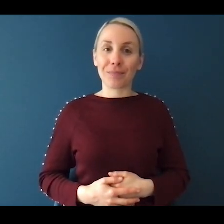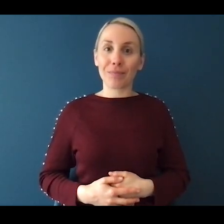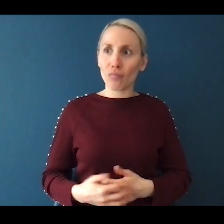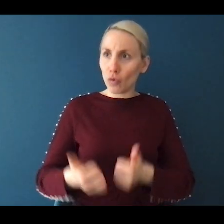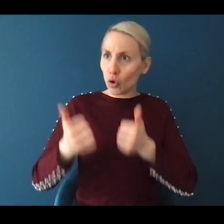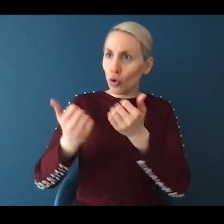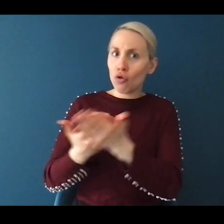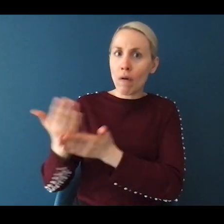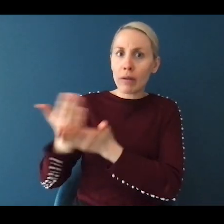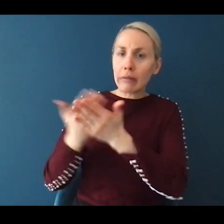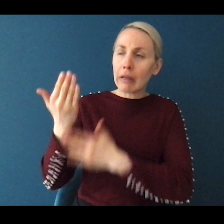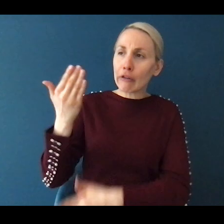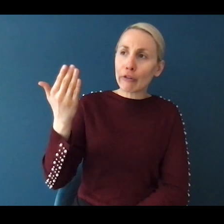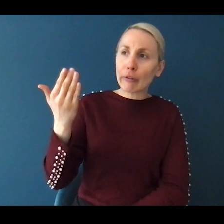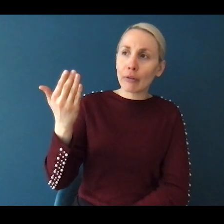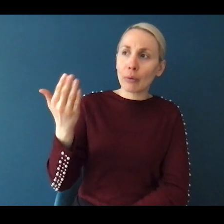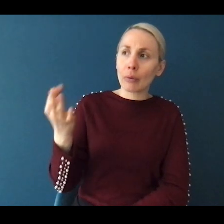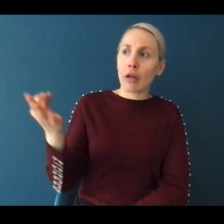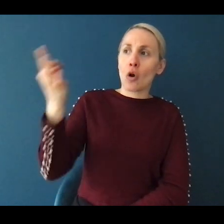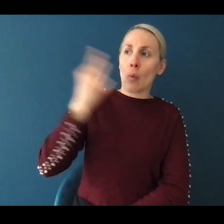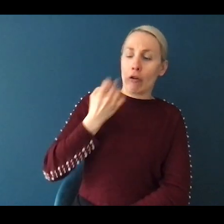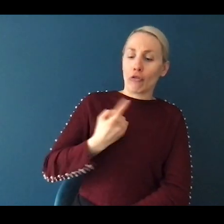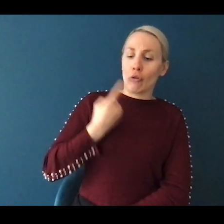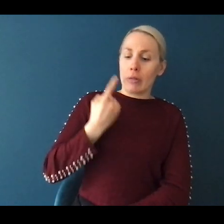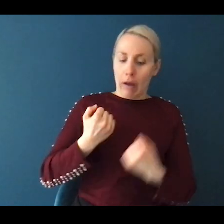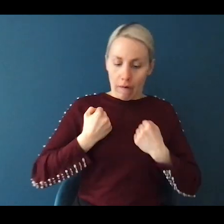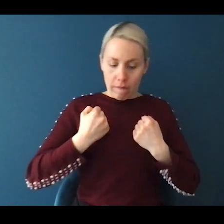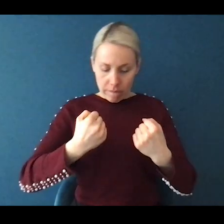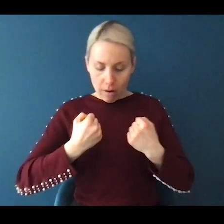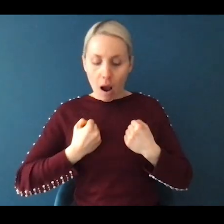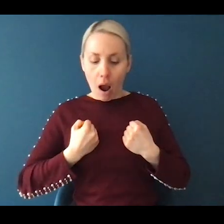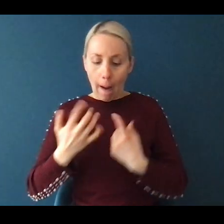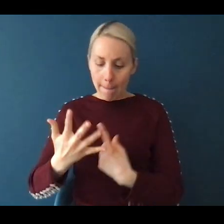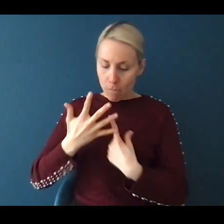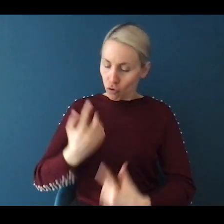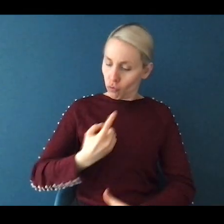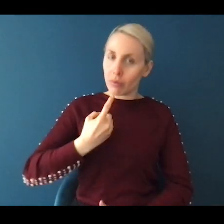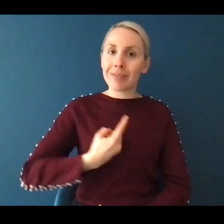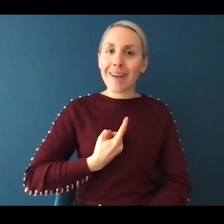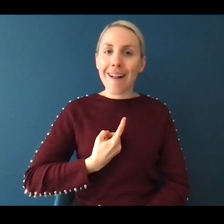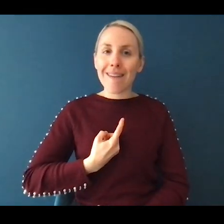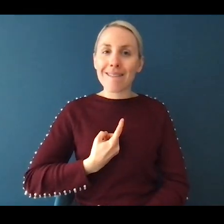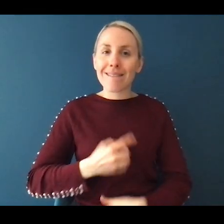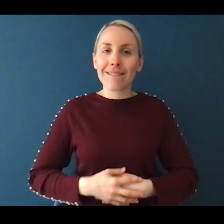have those conversations that kind of can make you question your practice or your direction